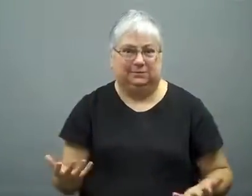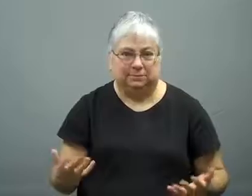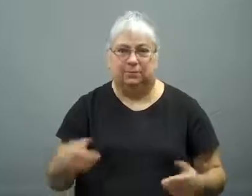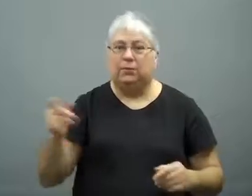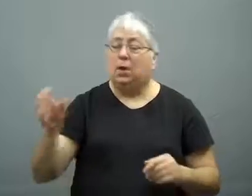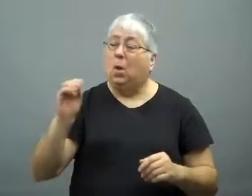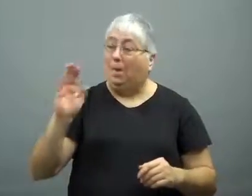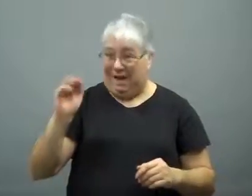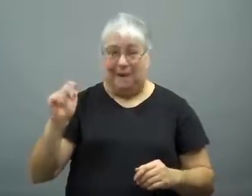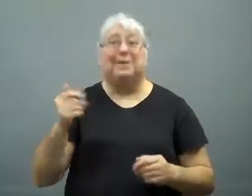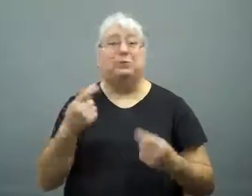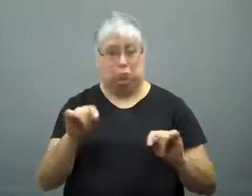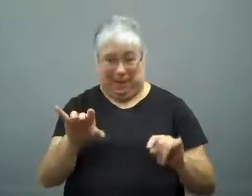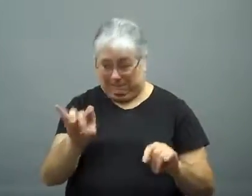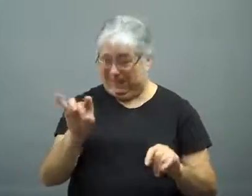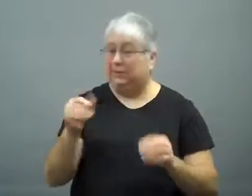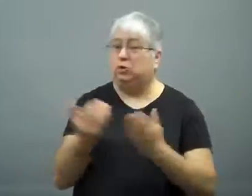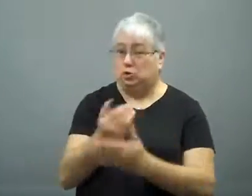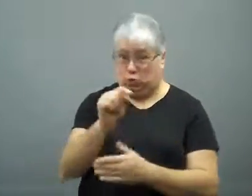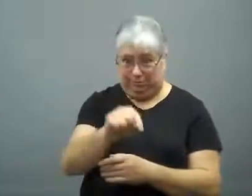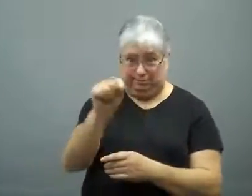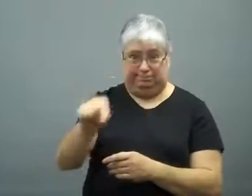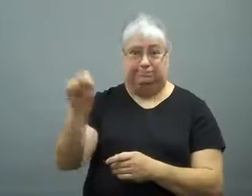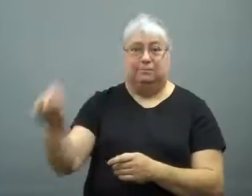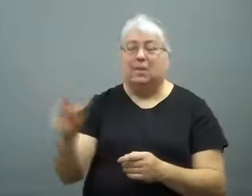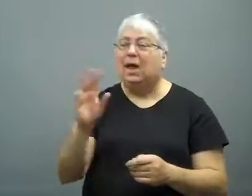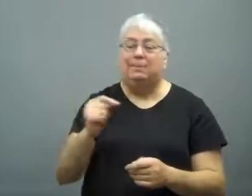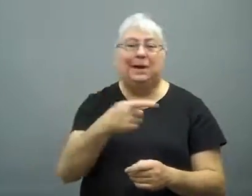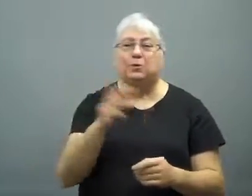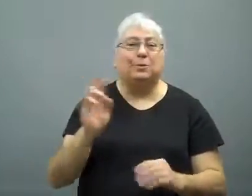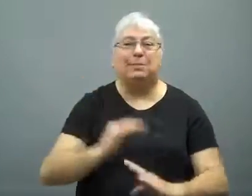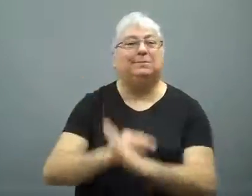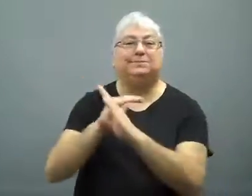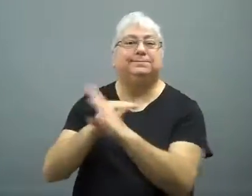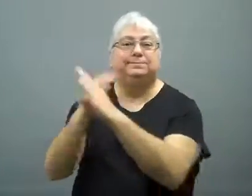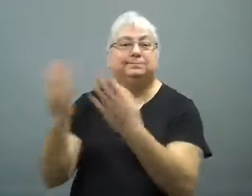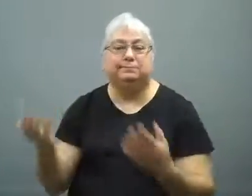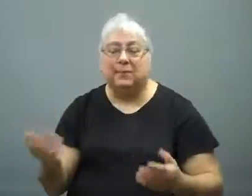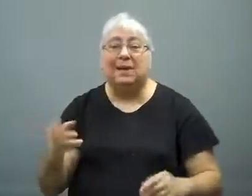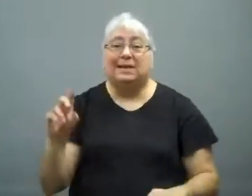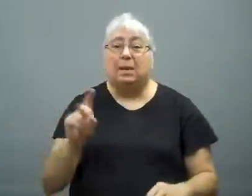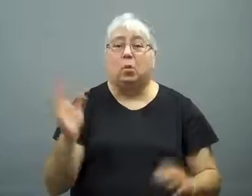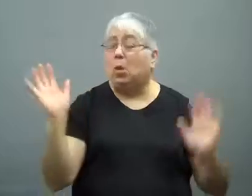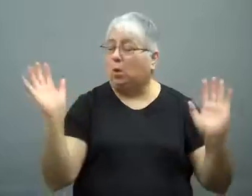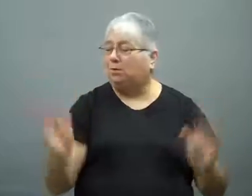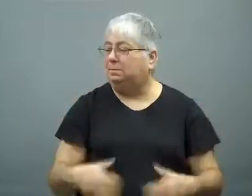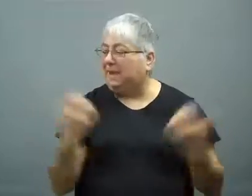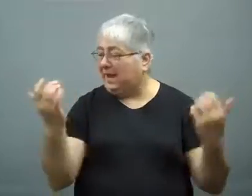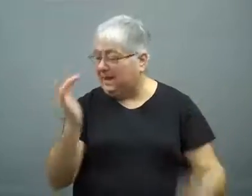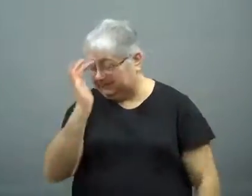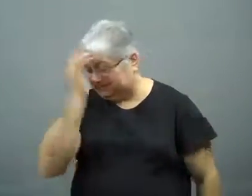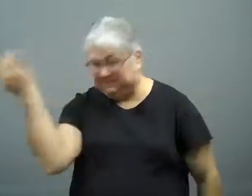The Republicans have blocked nominees chosen by Obama.